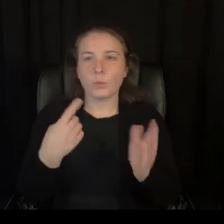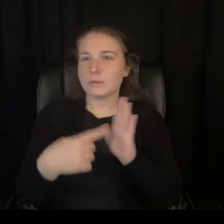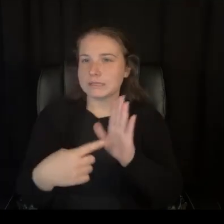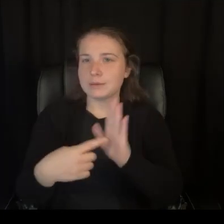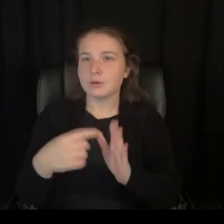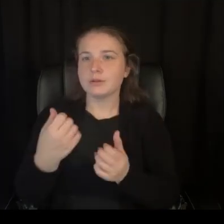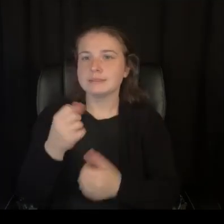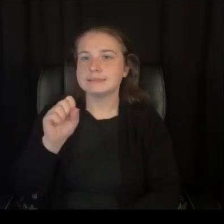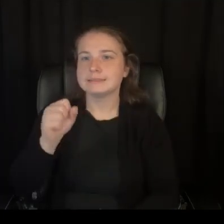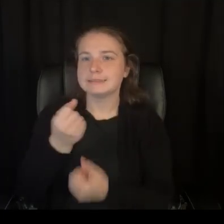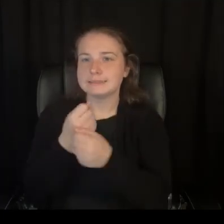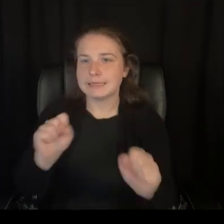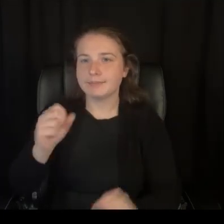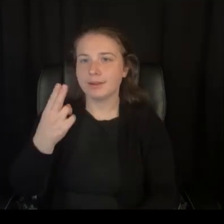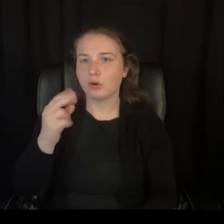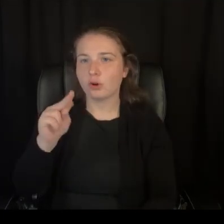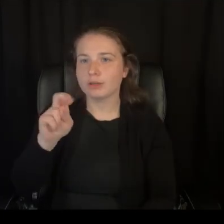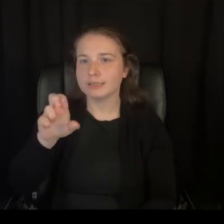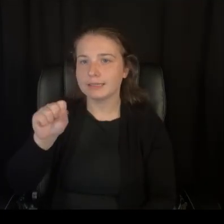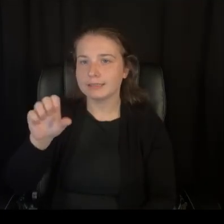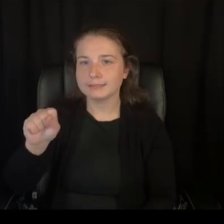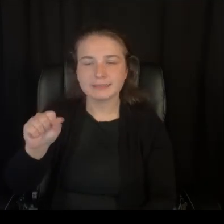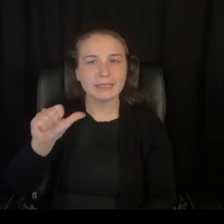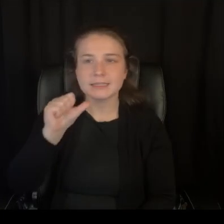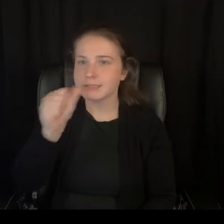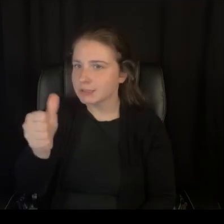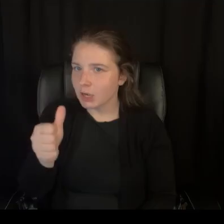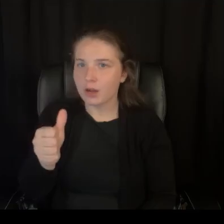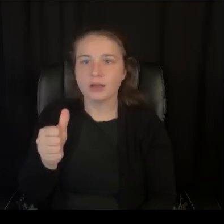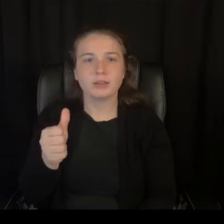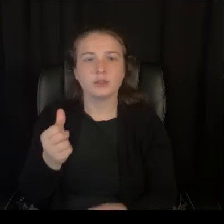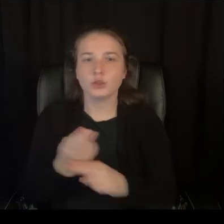by itself is not an appropriate behavior management technique.